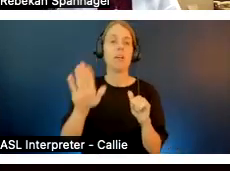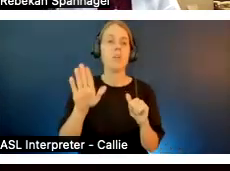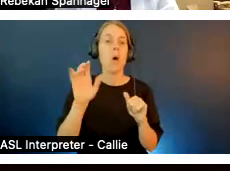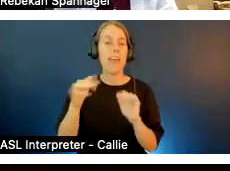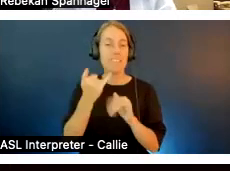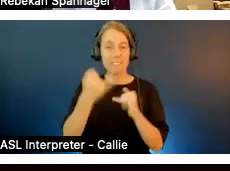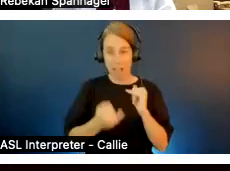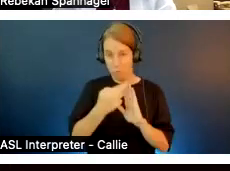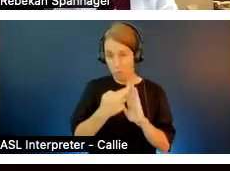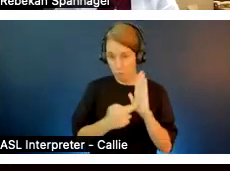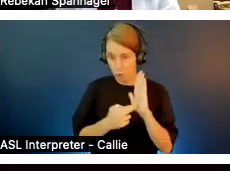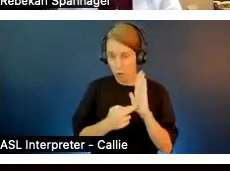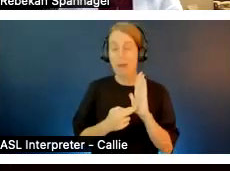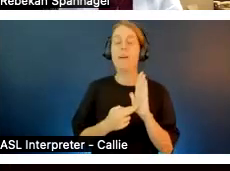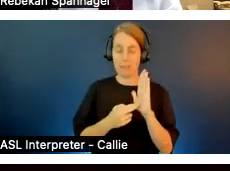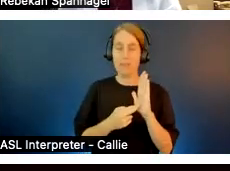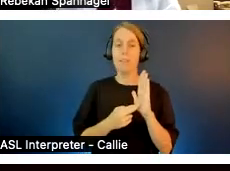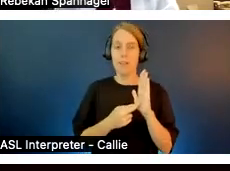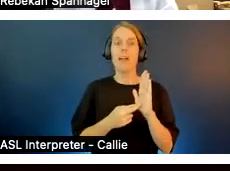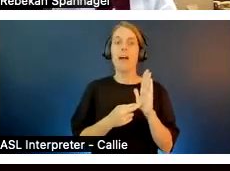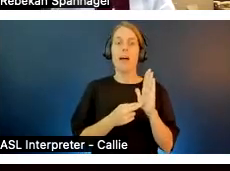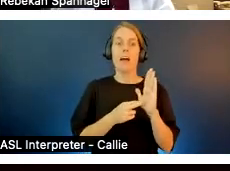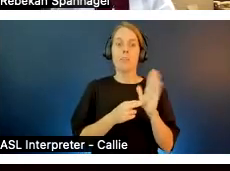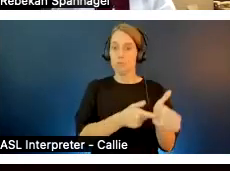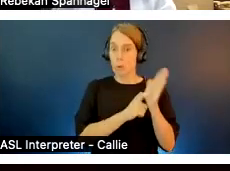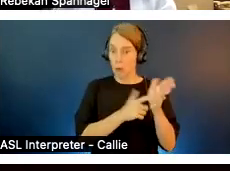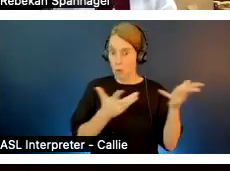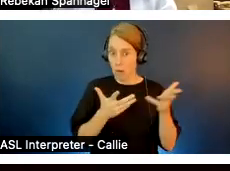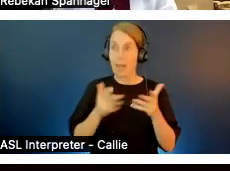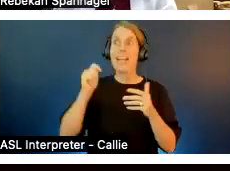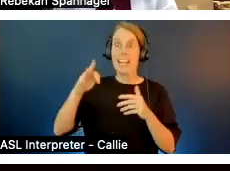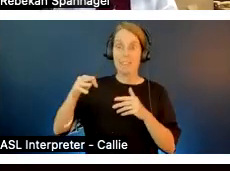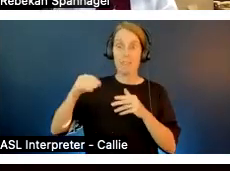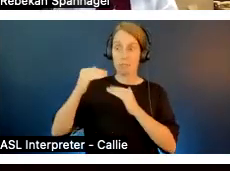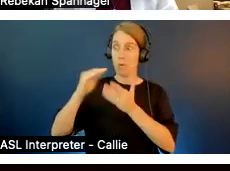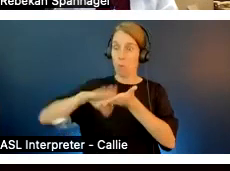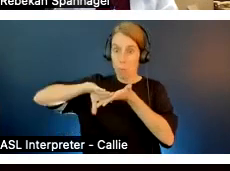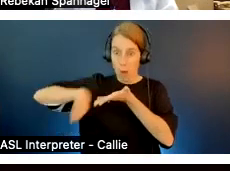called a person-centered planning process so a usually the way this works is that an individual